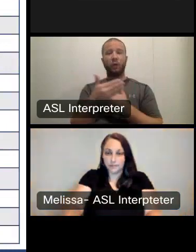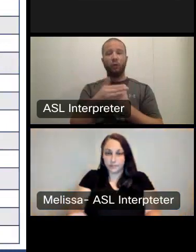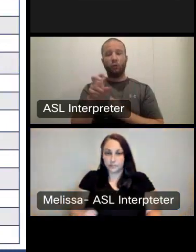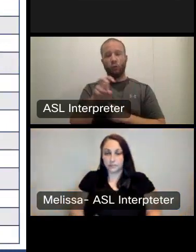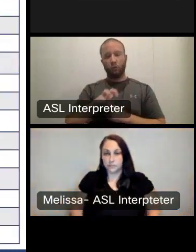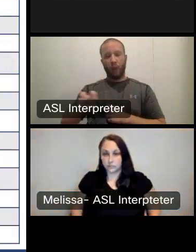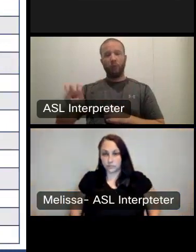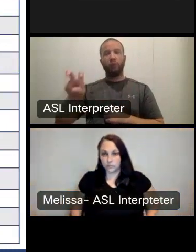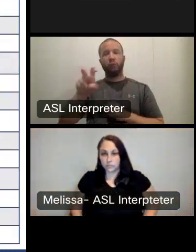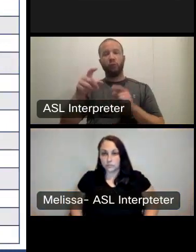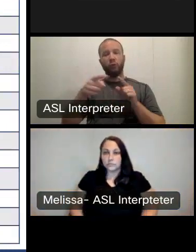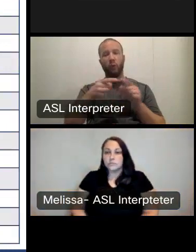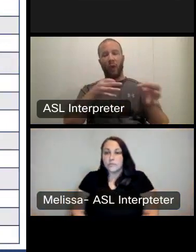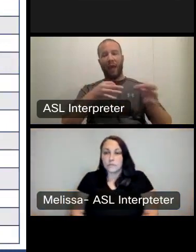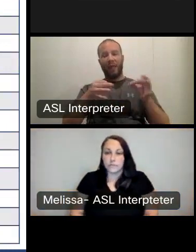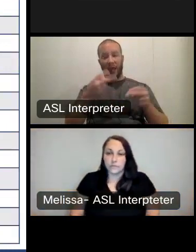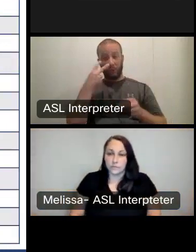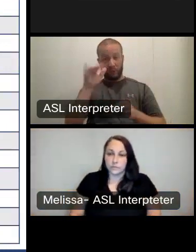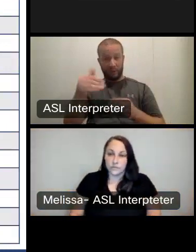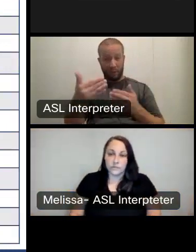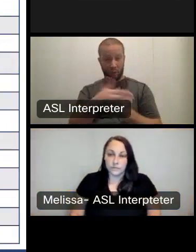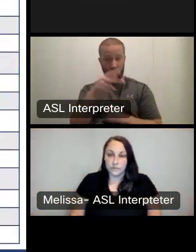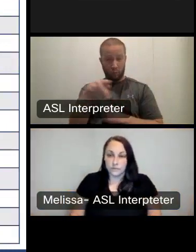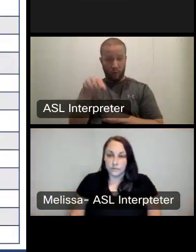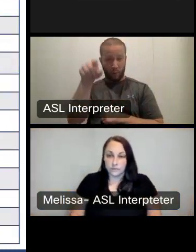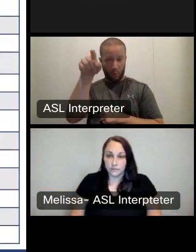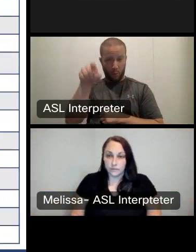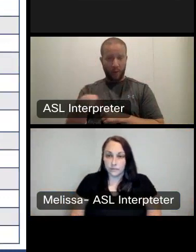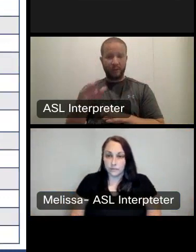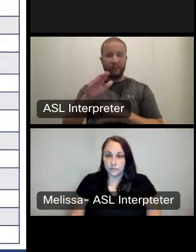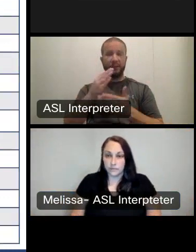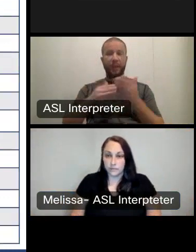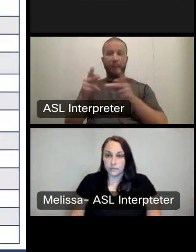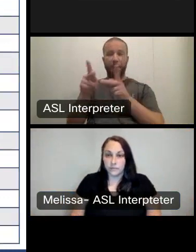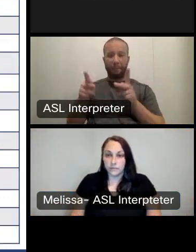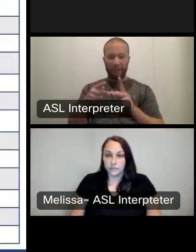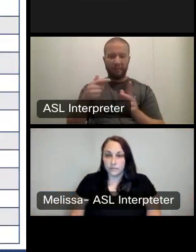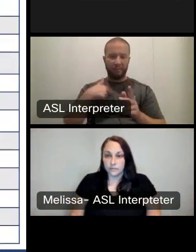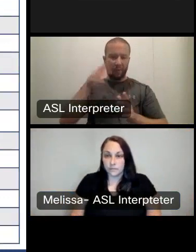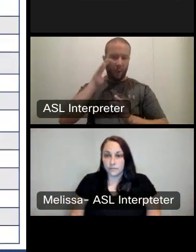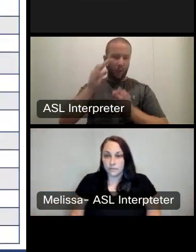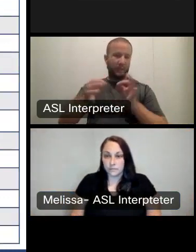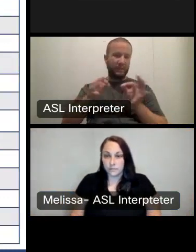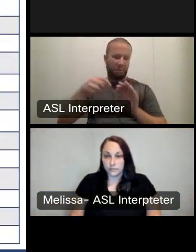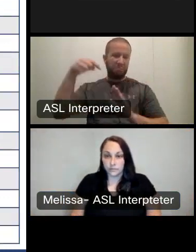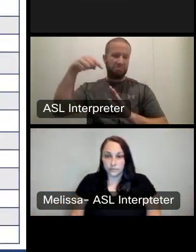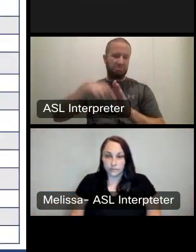um highlight through that process some of the destinations and I won't go in depth with some